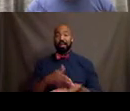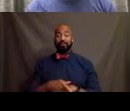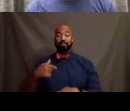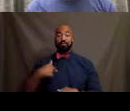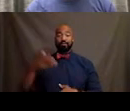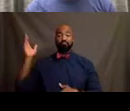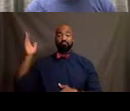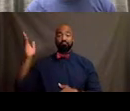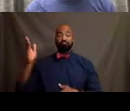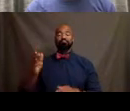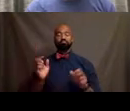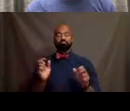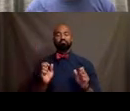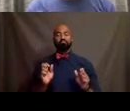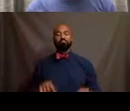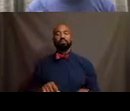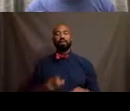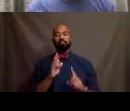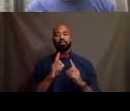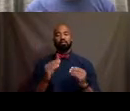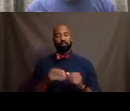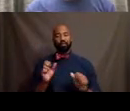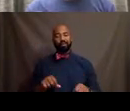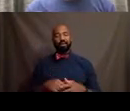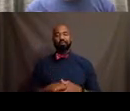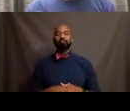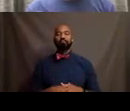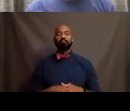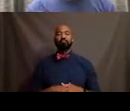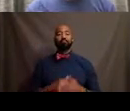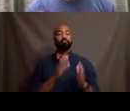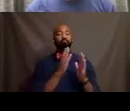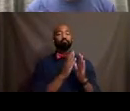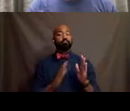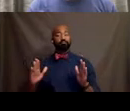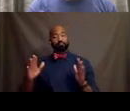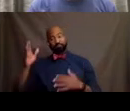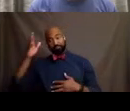In terms of masculinizing therapy or helping to affirm a person